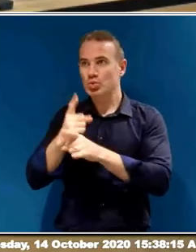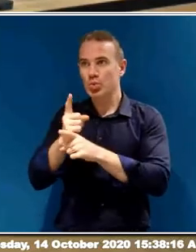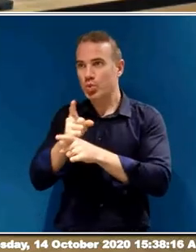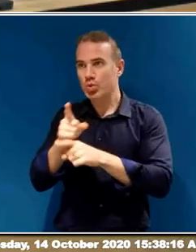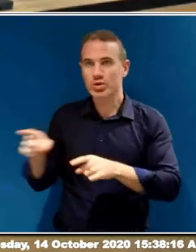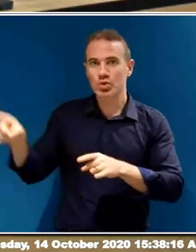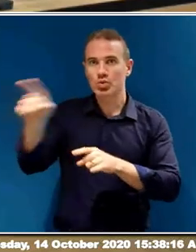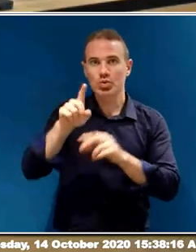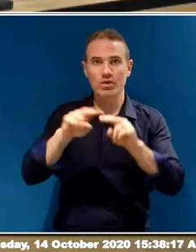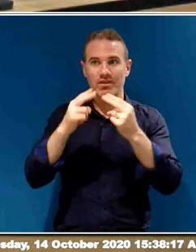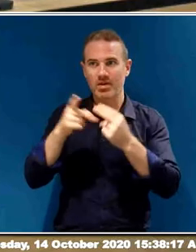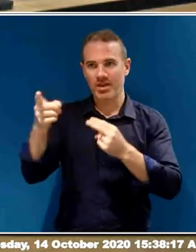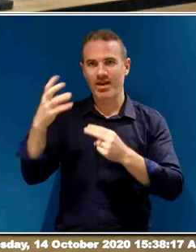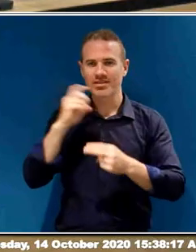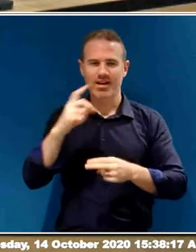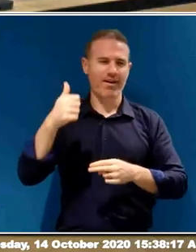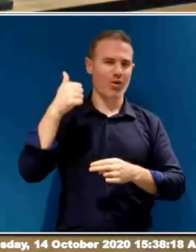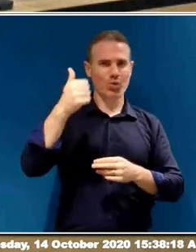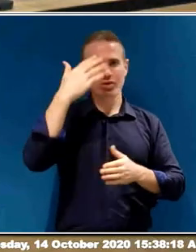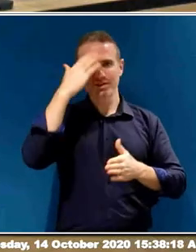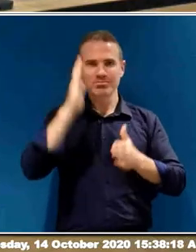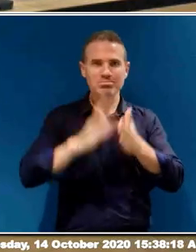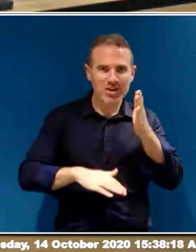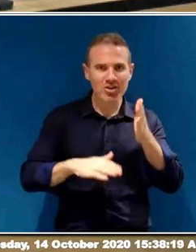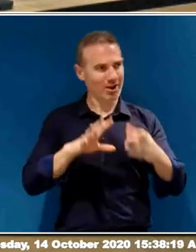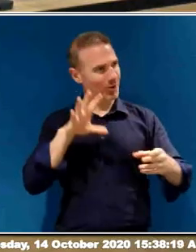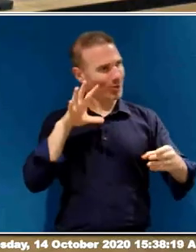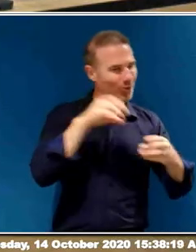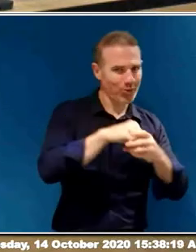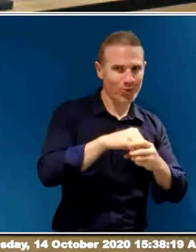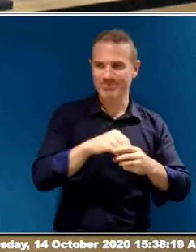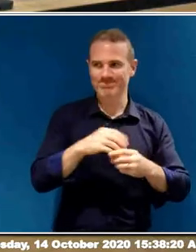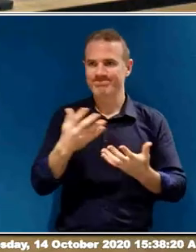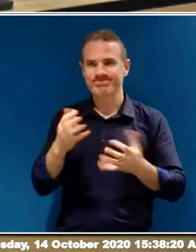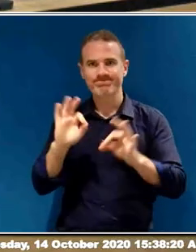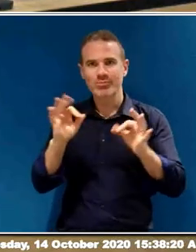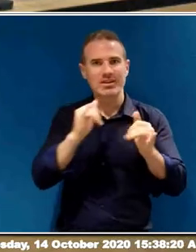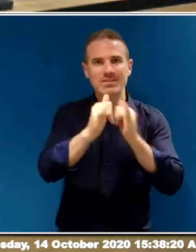I also spent eight years completing my doctorate looking at court cases, which